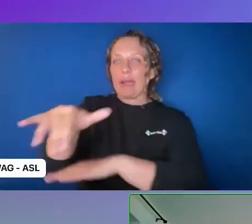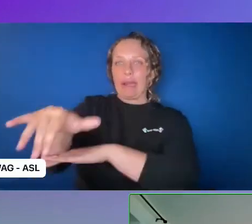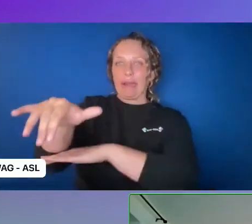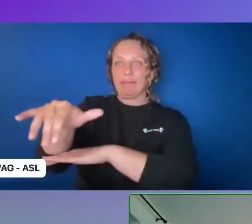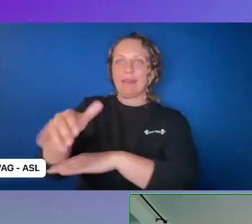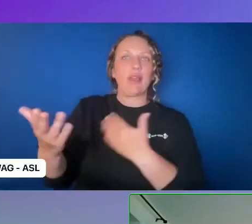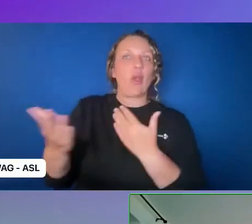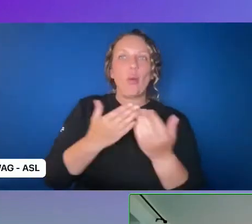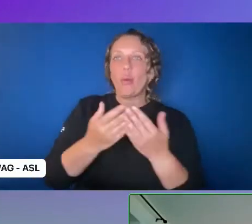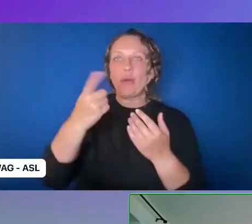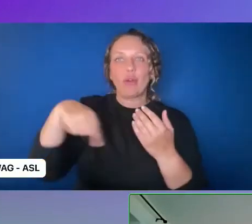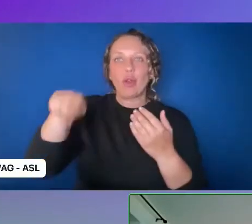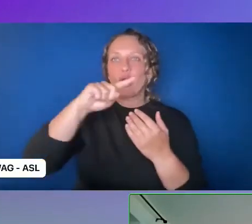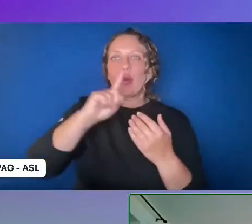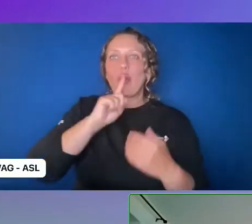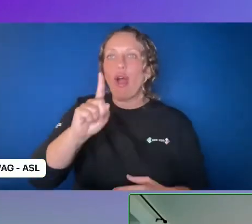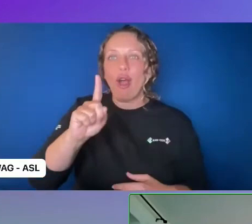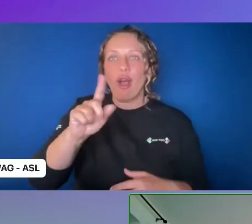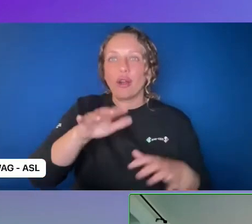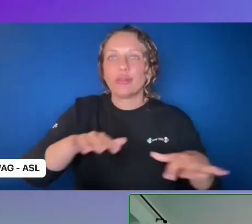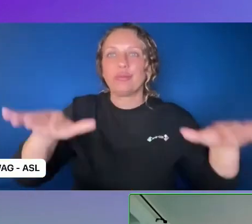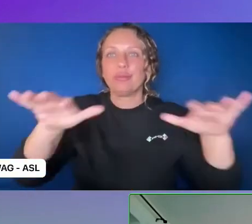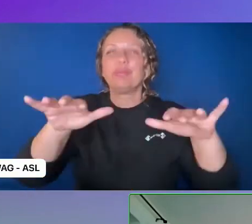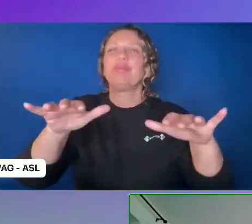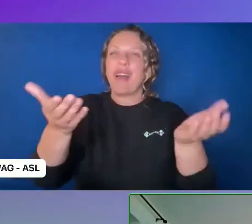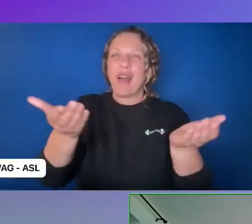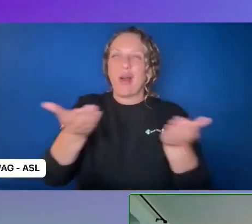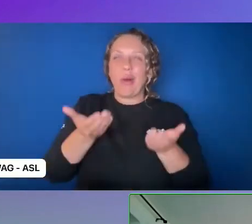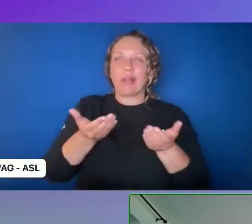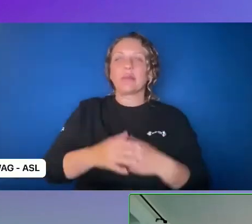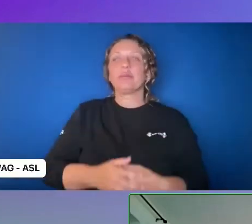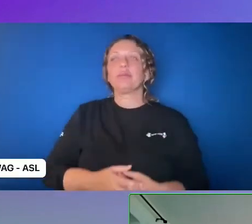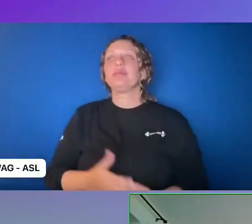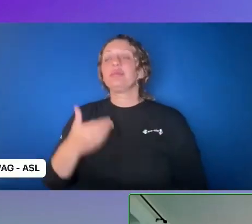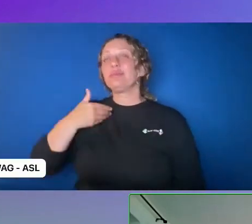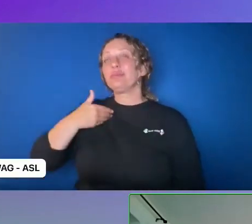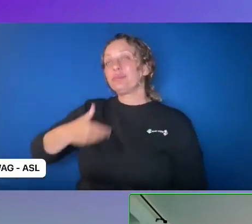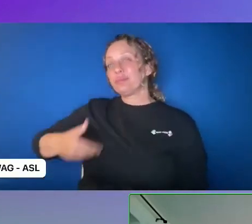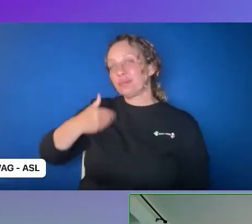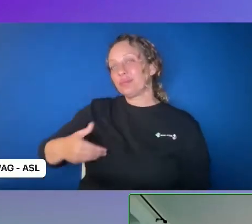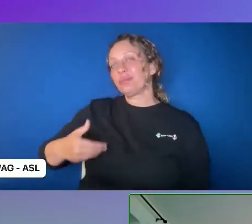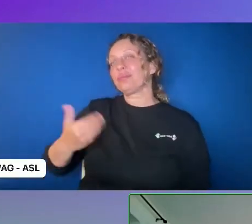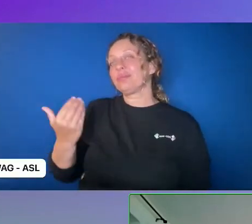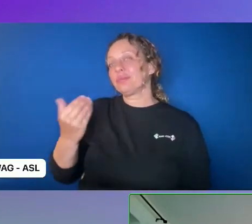Wherever you are, welcome to this session. As I said, my name is Shivaji Kumar